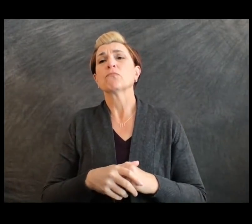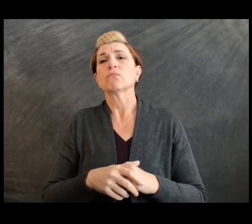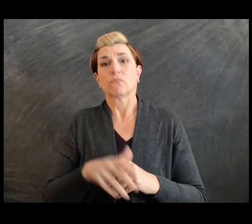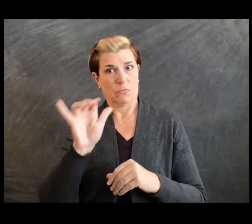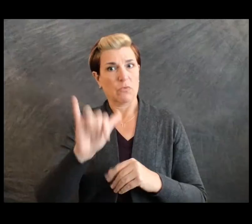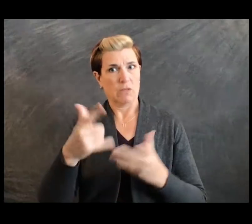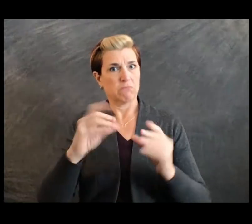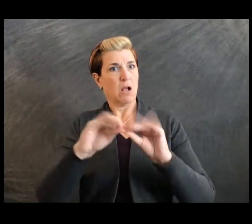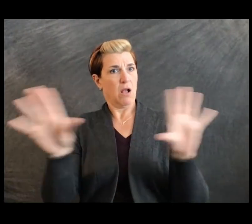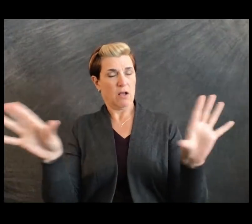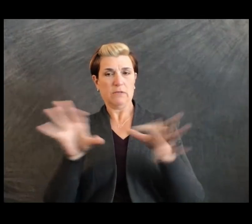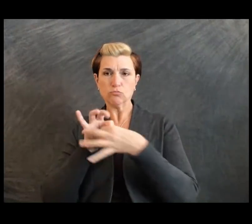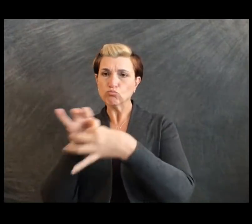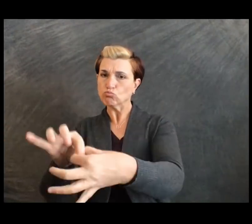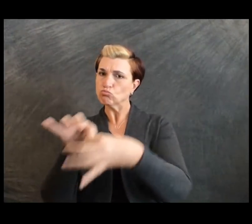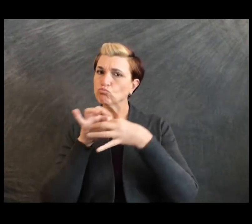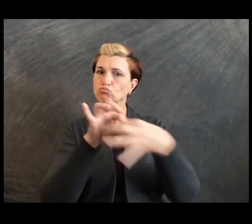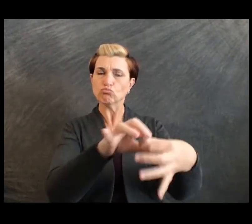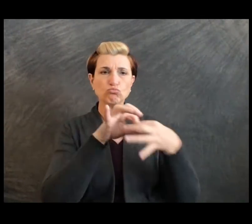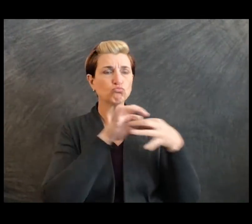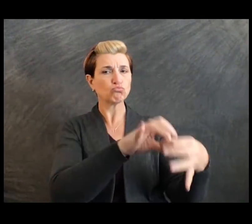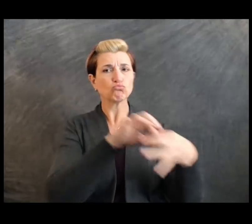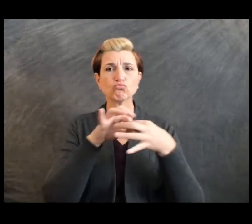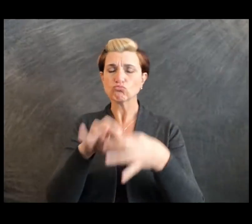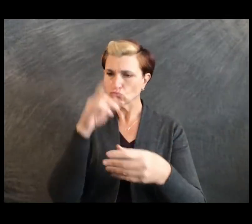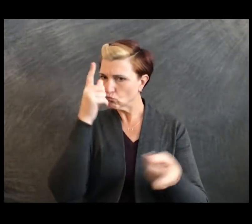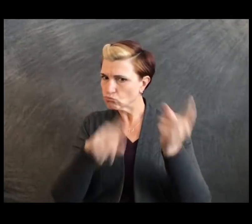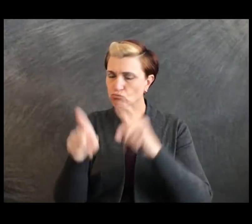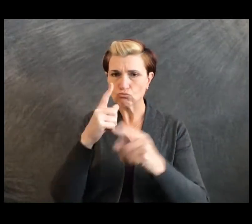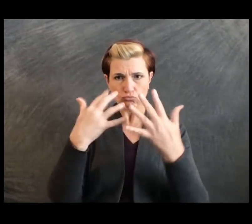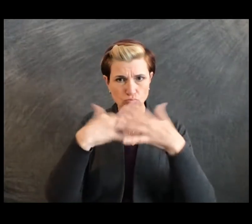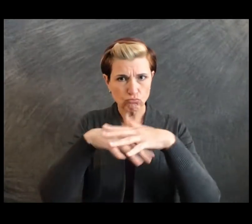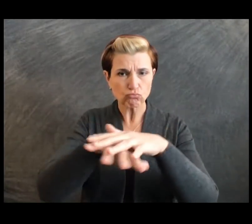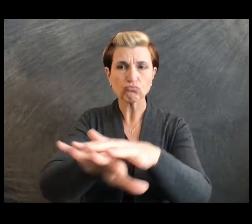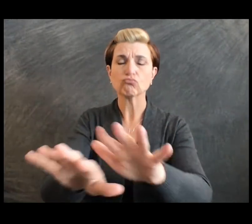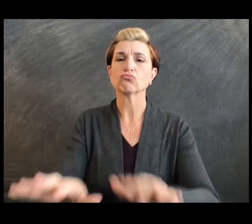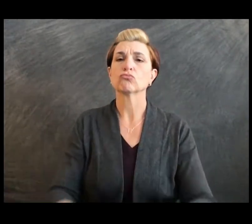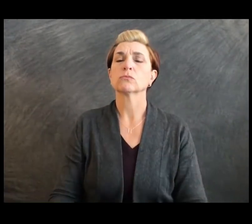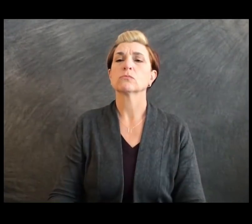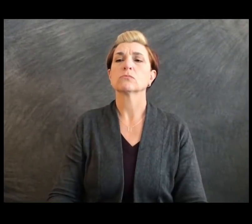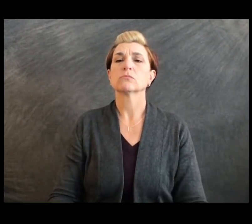we've had numerous calls with governor's by the way but the relationships are